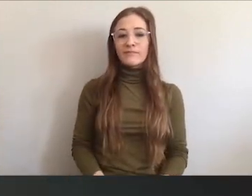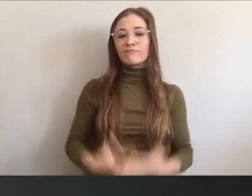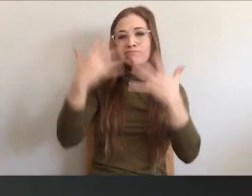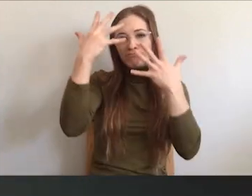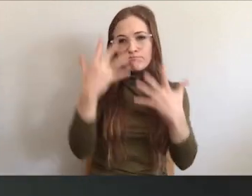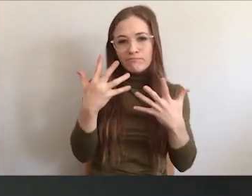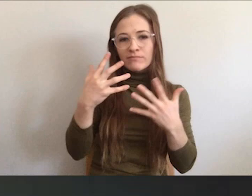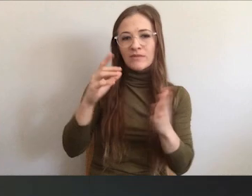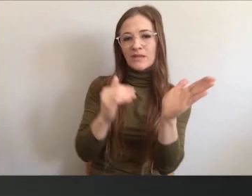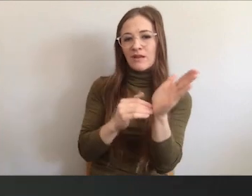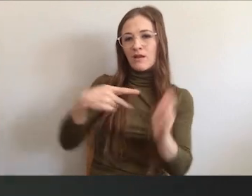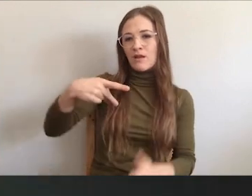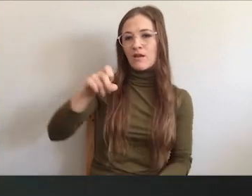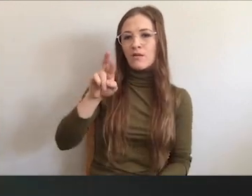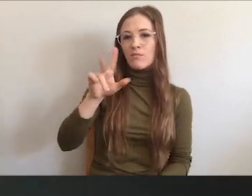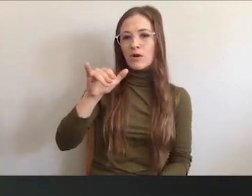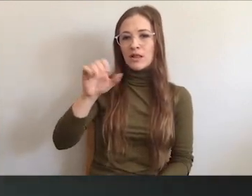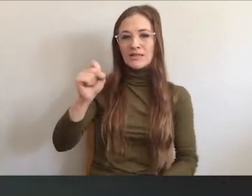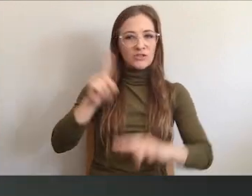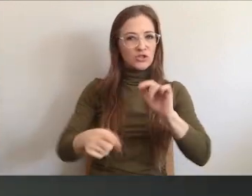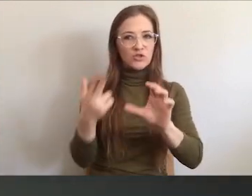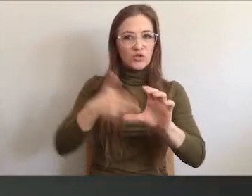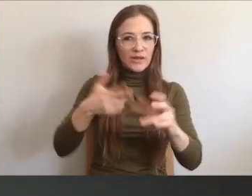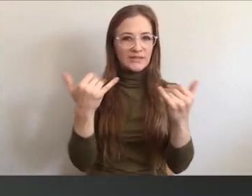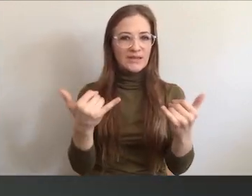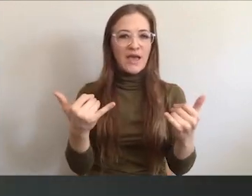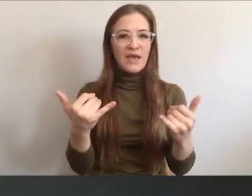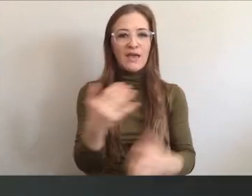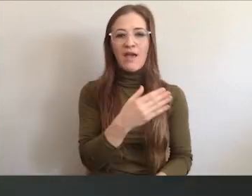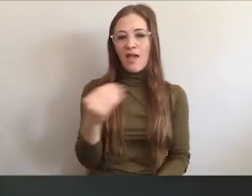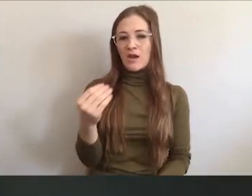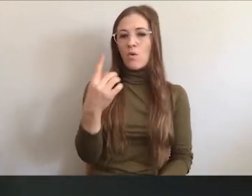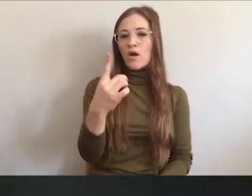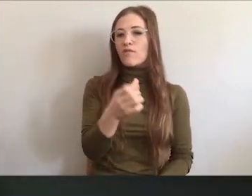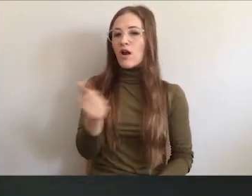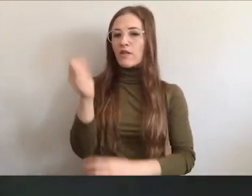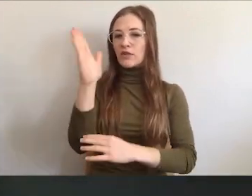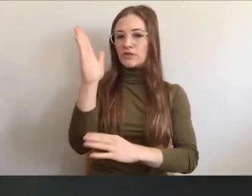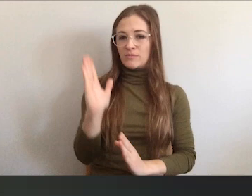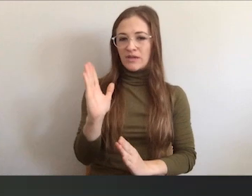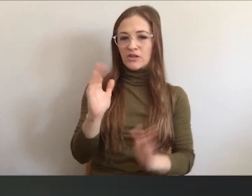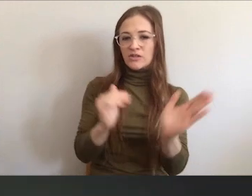Dr. Perlis could not join us today. And one of our other